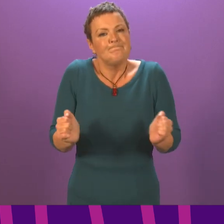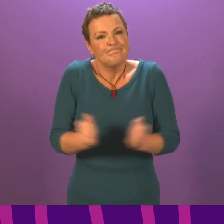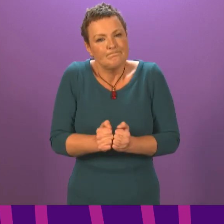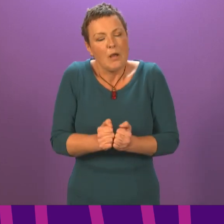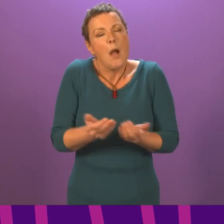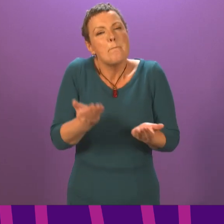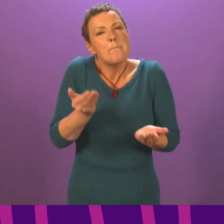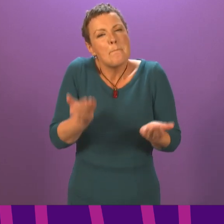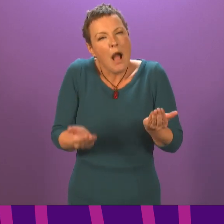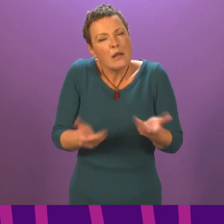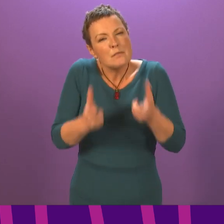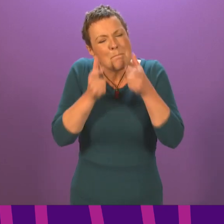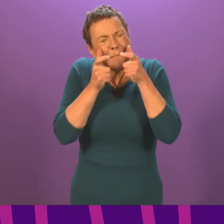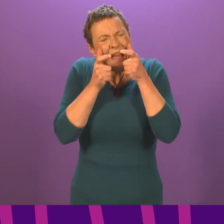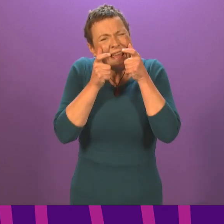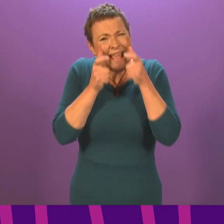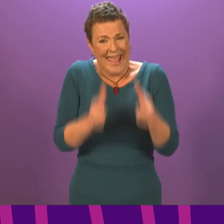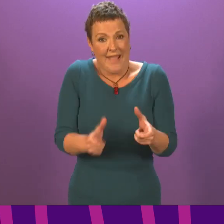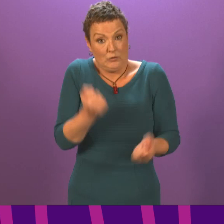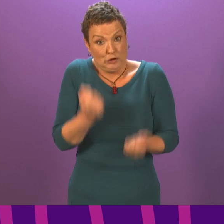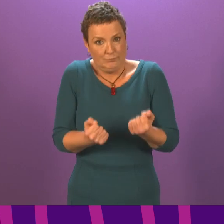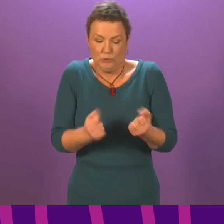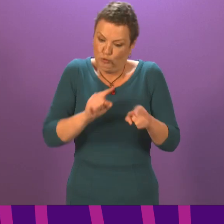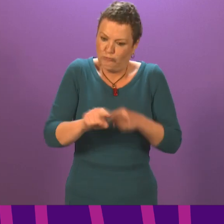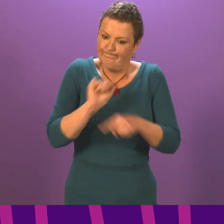likely to minimise the overall harm of the virus.